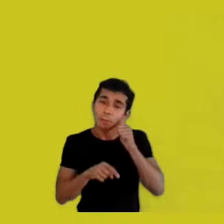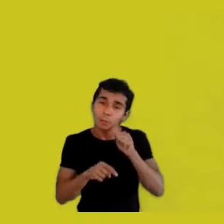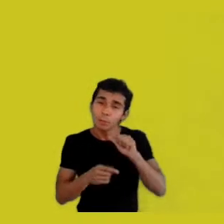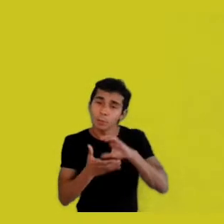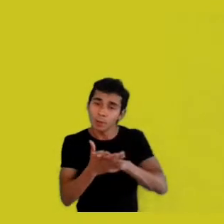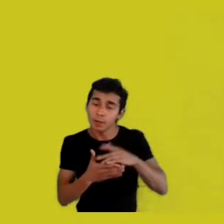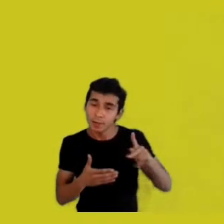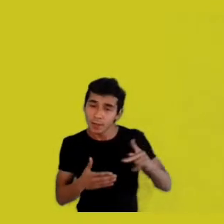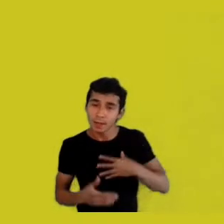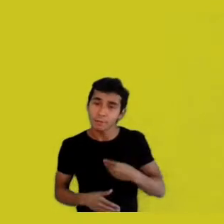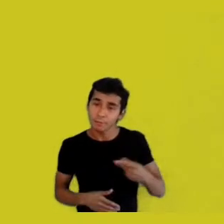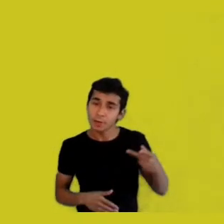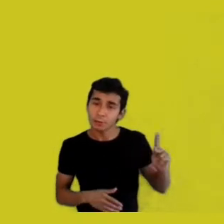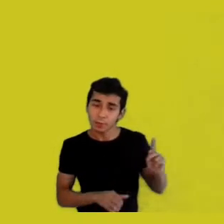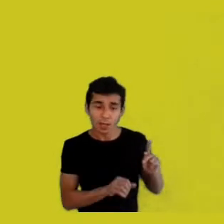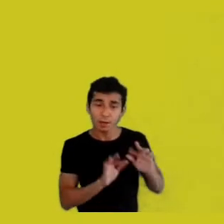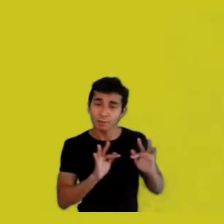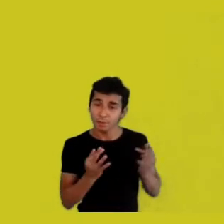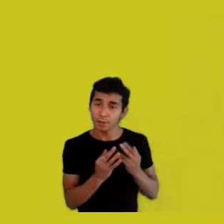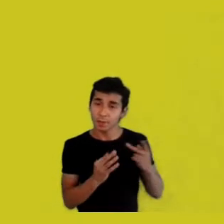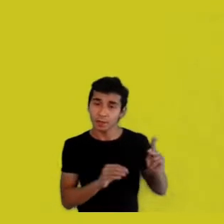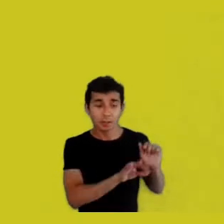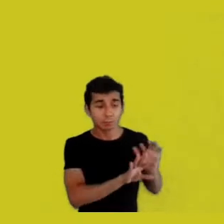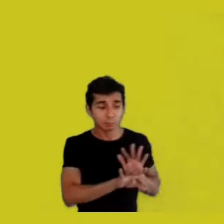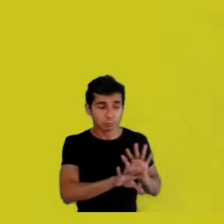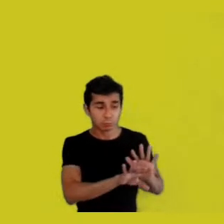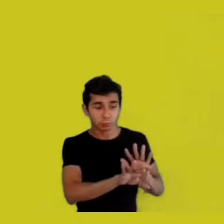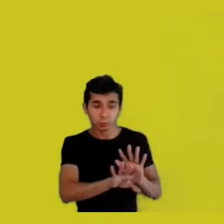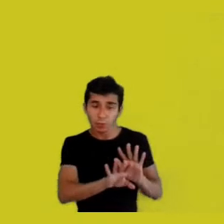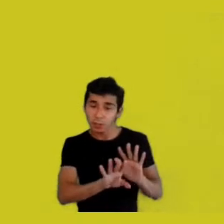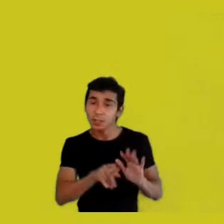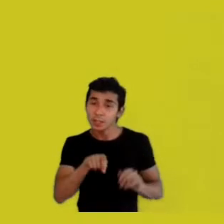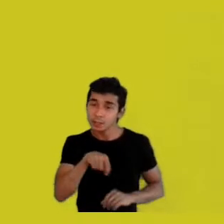and also what Aílton Krenak pointed out one day here: